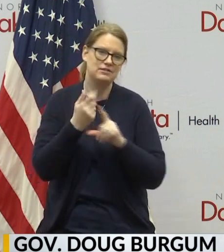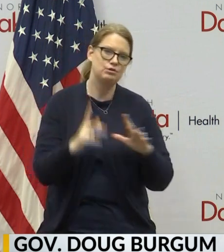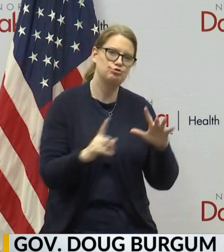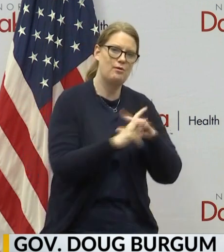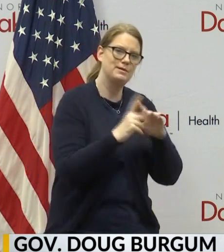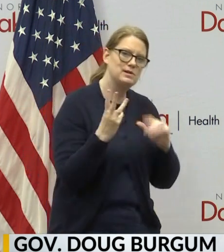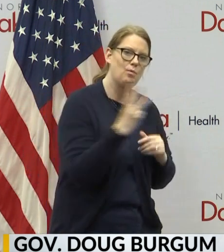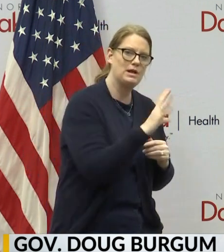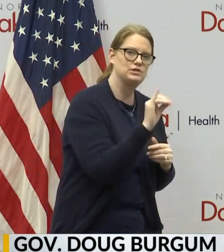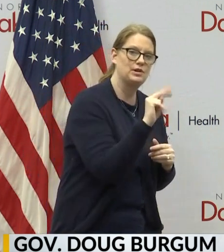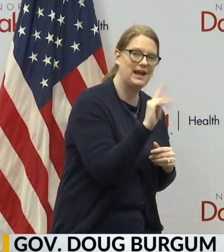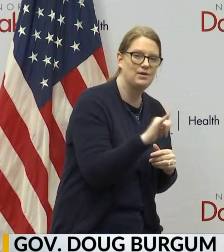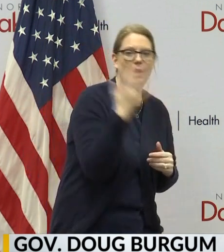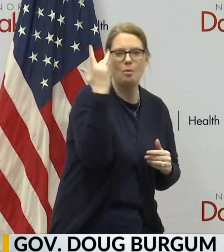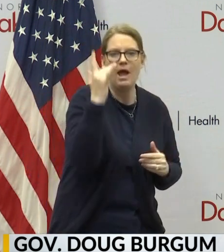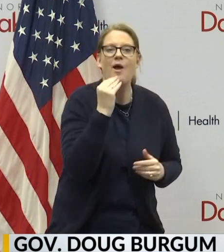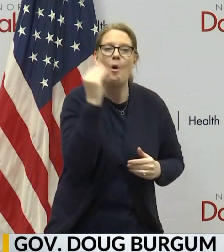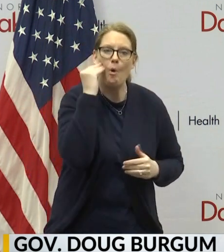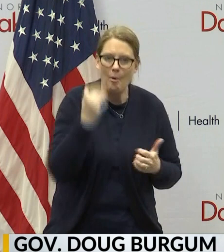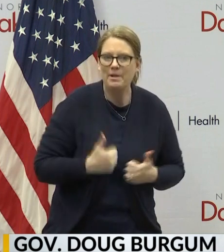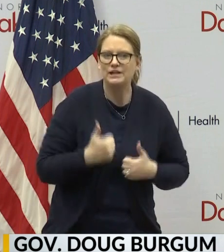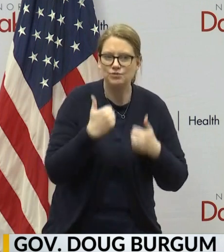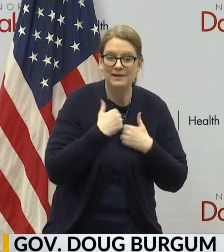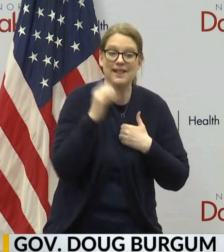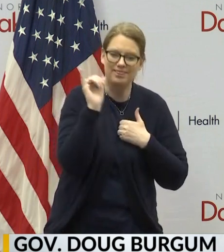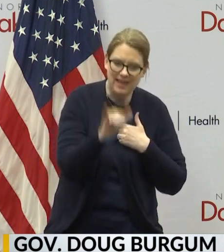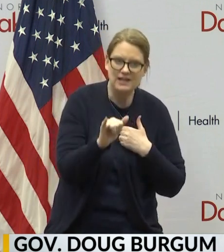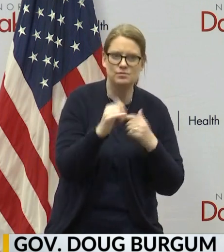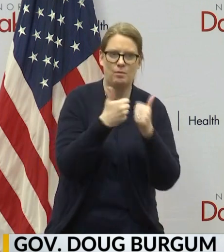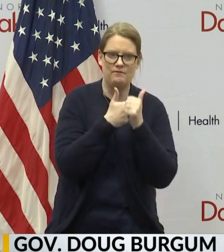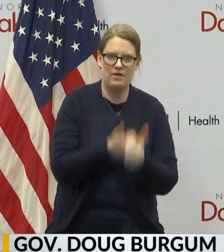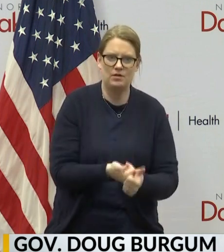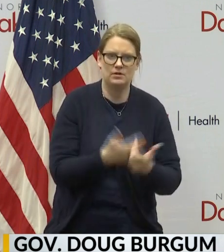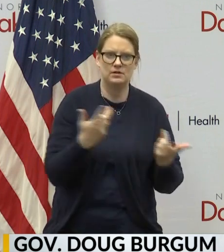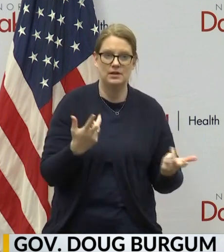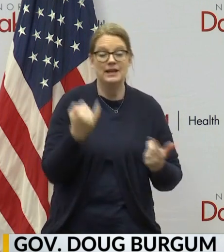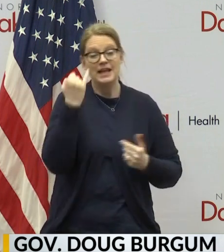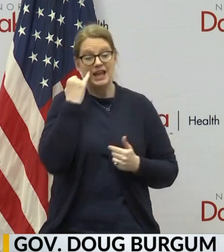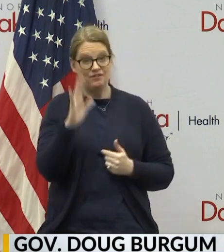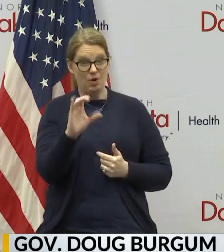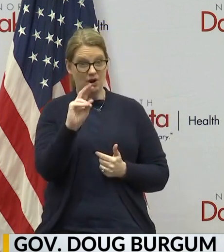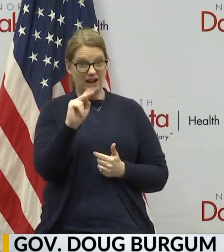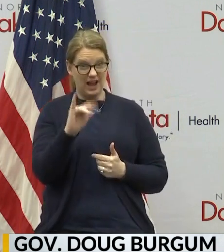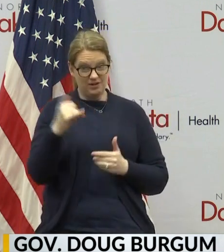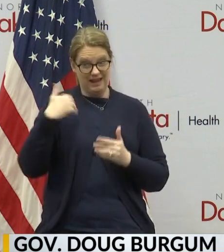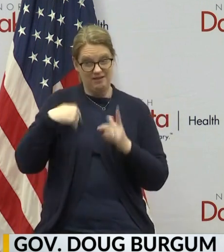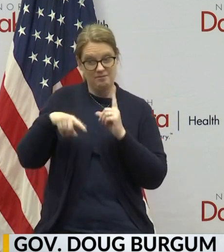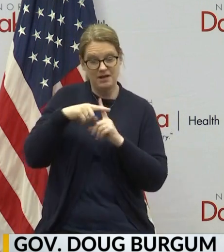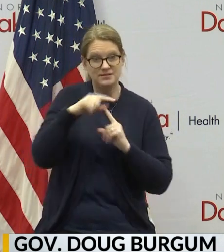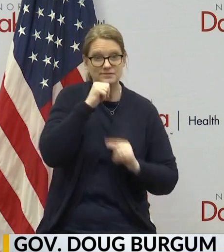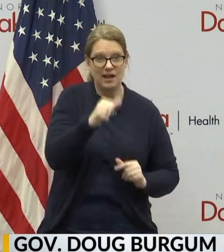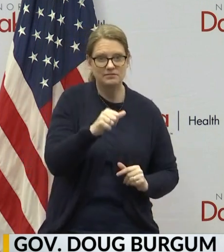NORTH DAKOTA OR GOING TO FARGO, TOOK A TEST IN FARGO, THEY WOULD